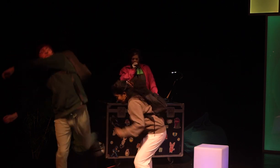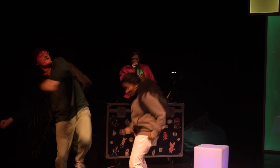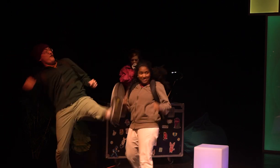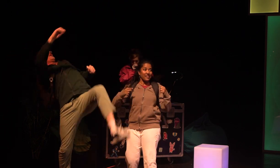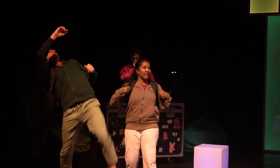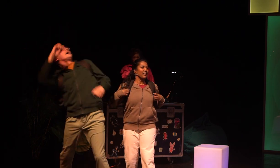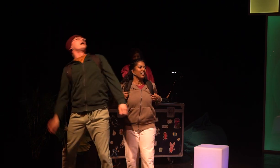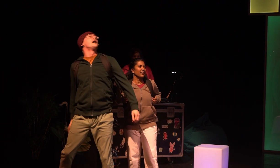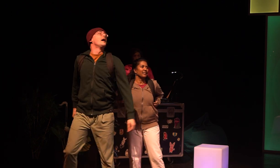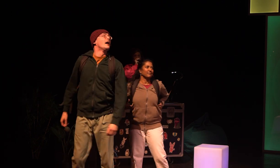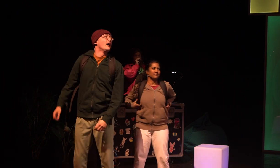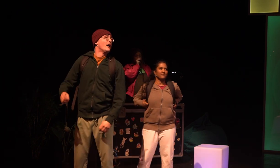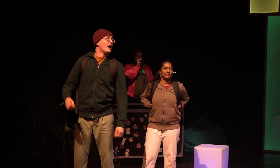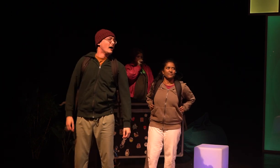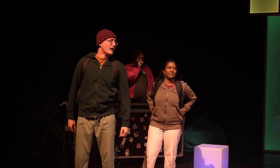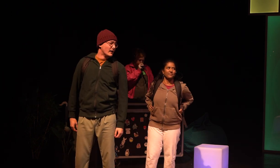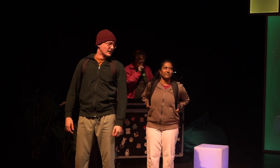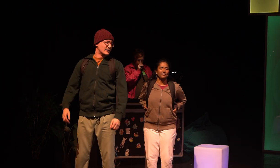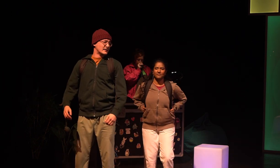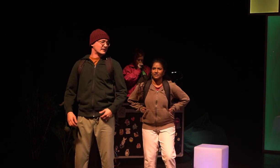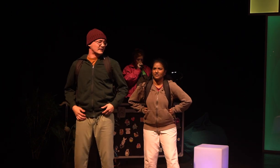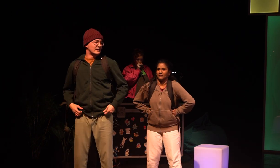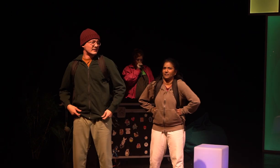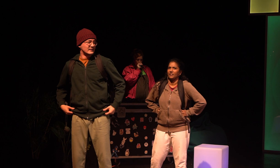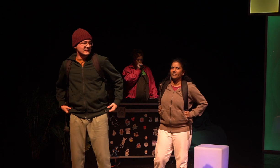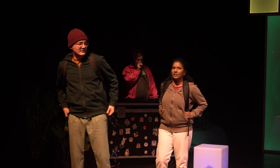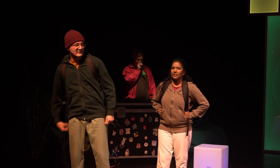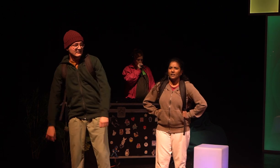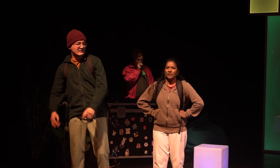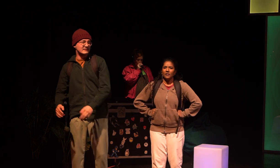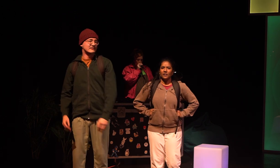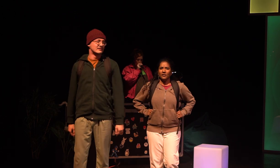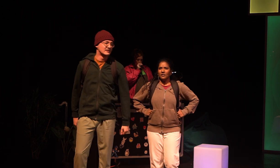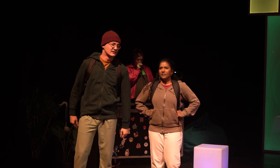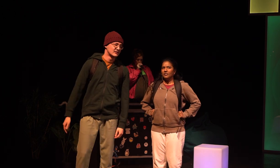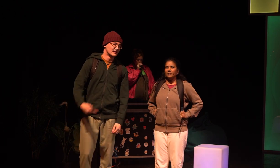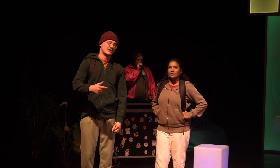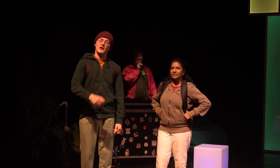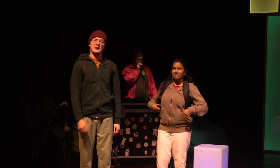[ # A HIGH PITCHED WHOOOOOOSH AND THUD ]